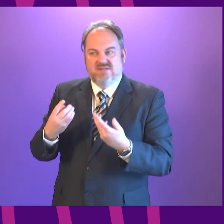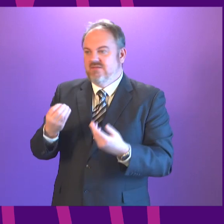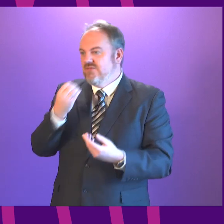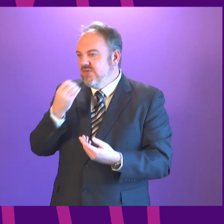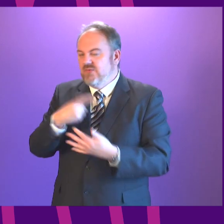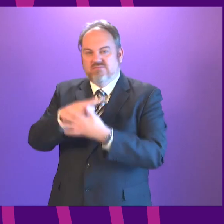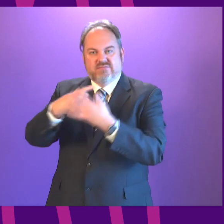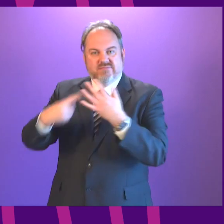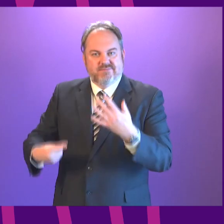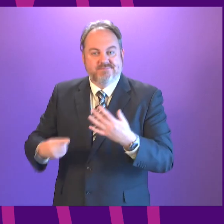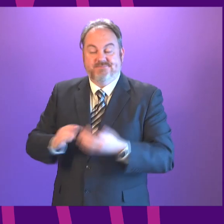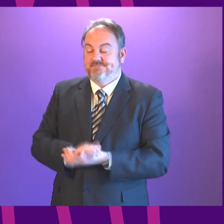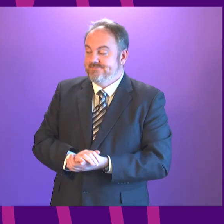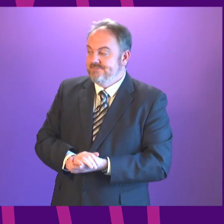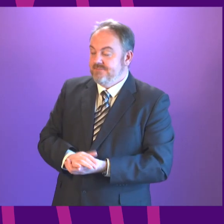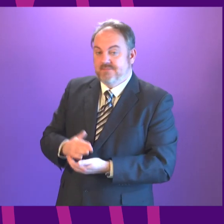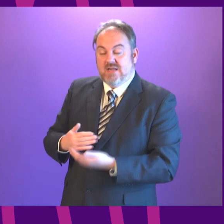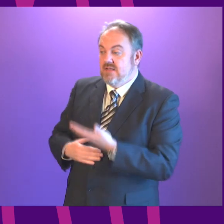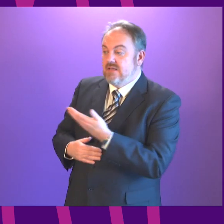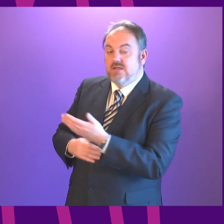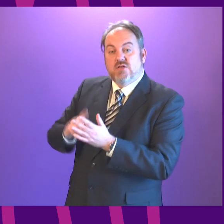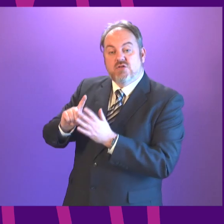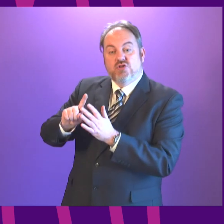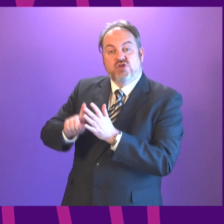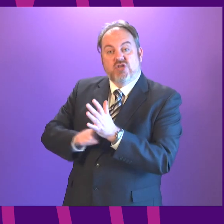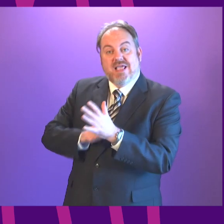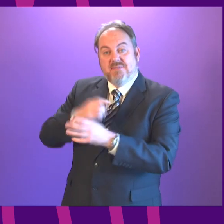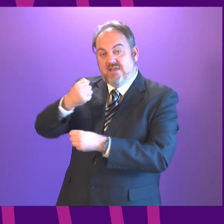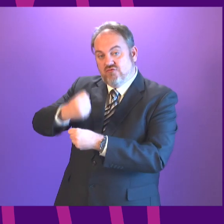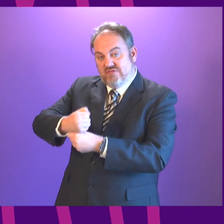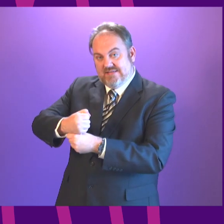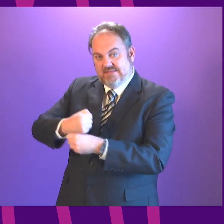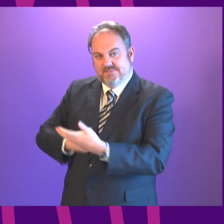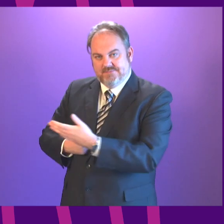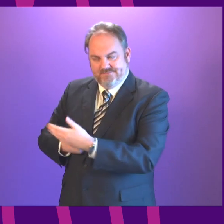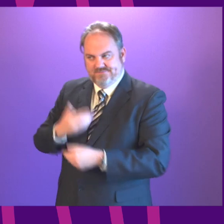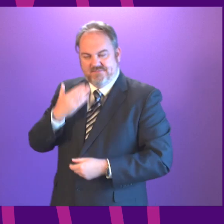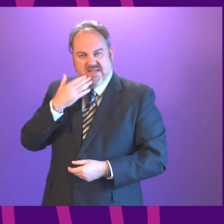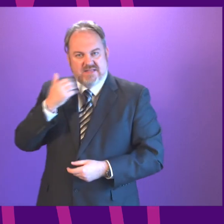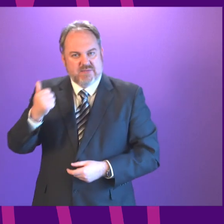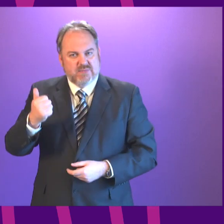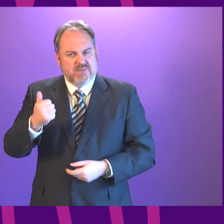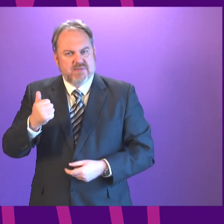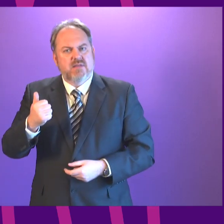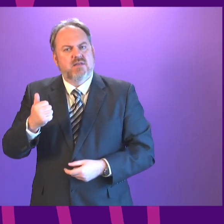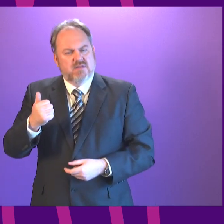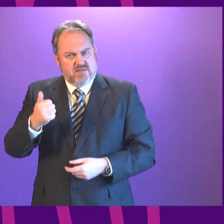Jamie Greene (West Scotland) (Con): I have read many of the letters about access